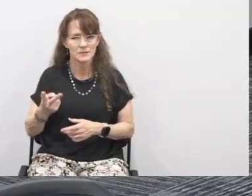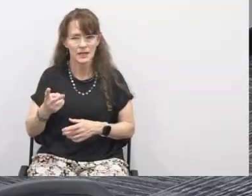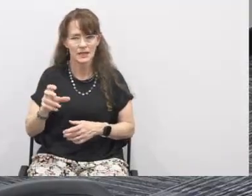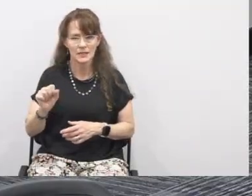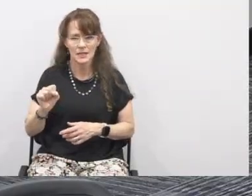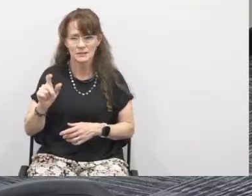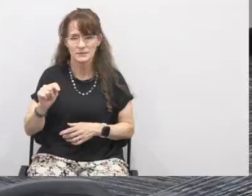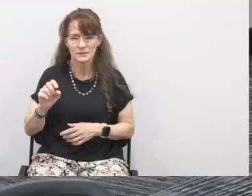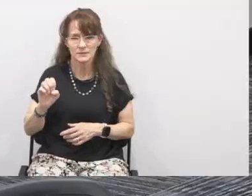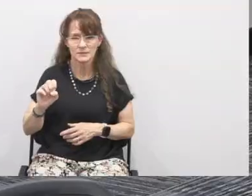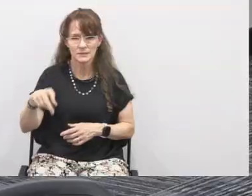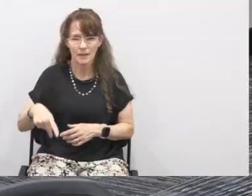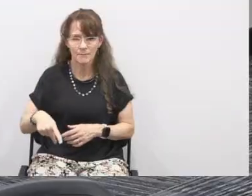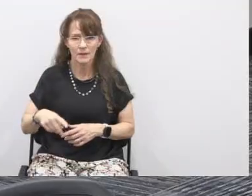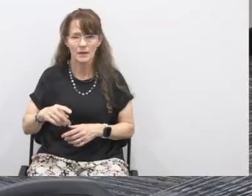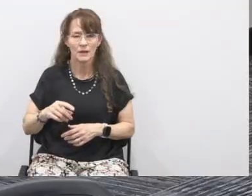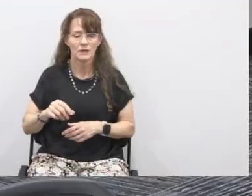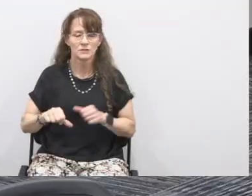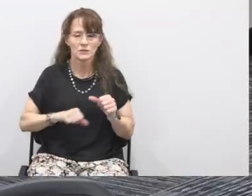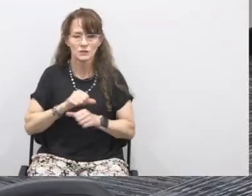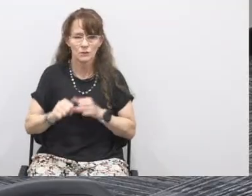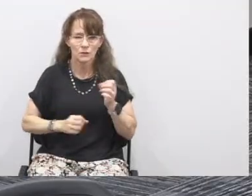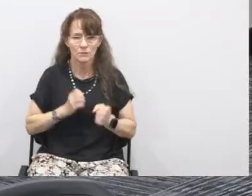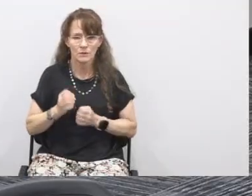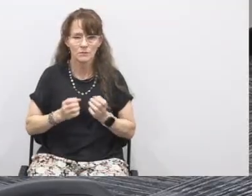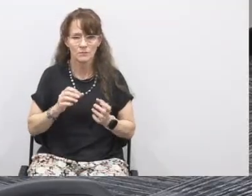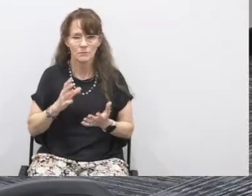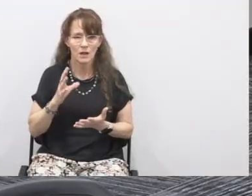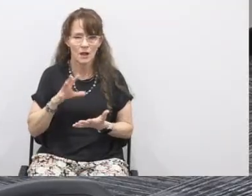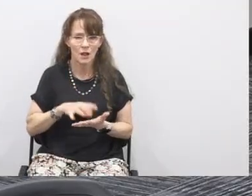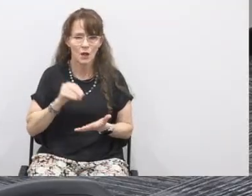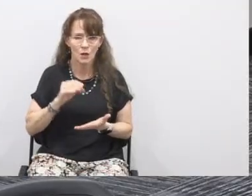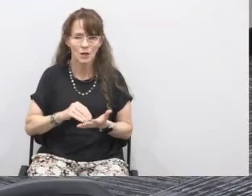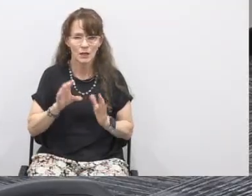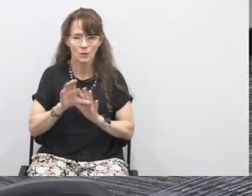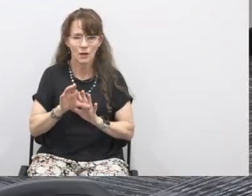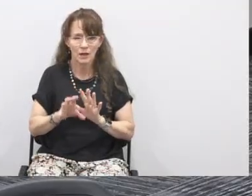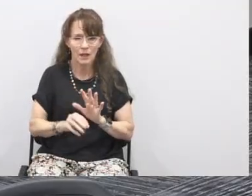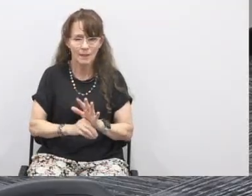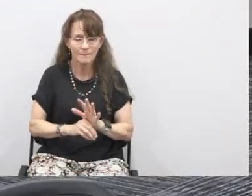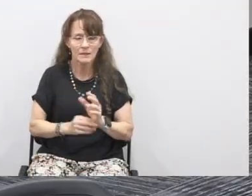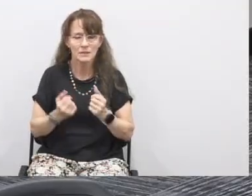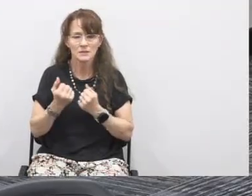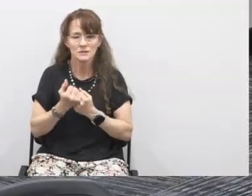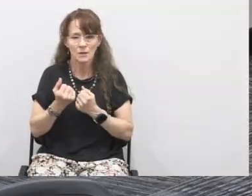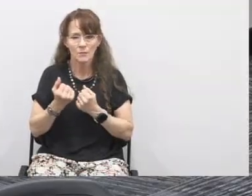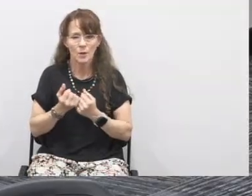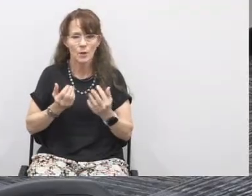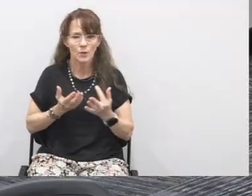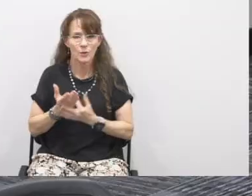which is also a social emotional learning curriculum that is supported through OCIPD.